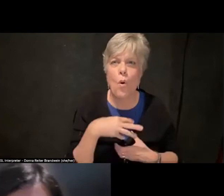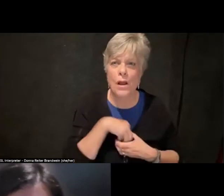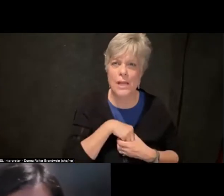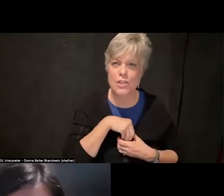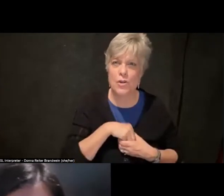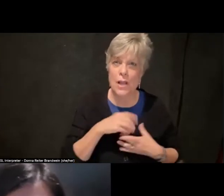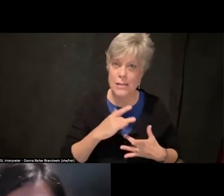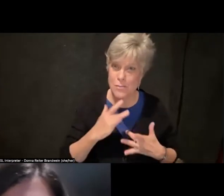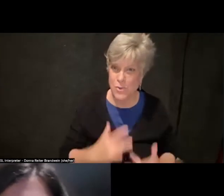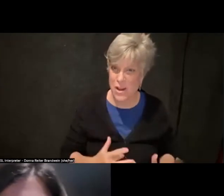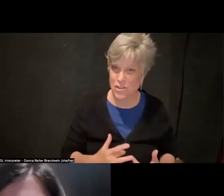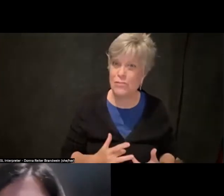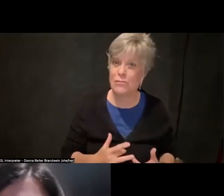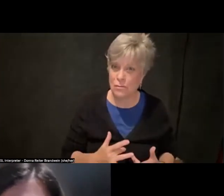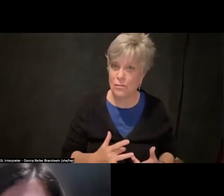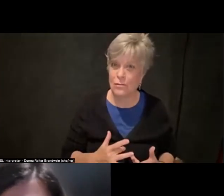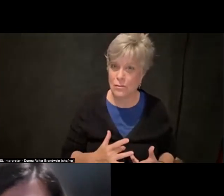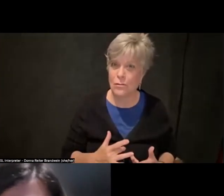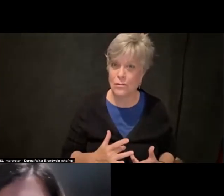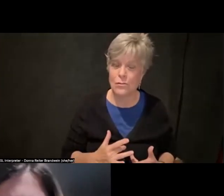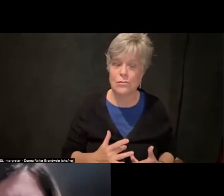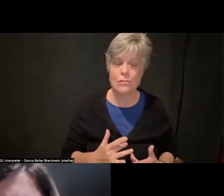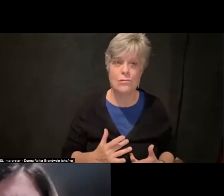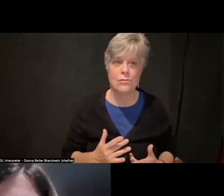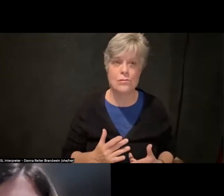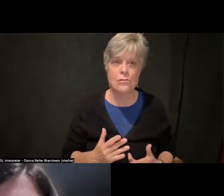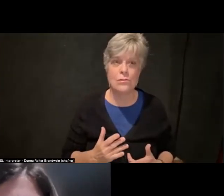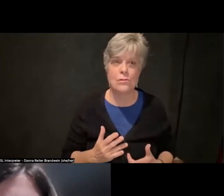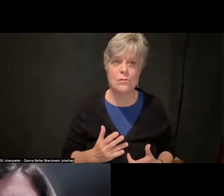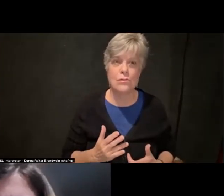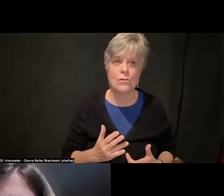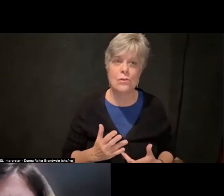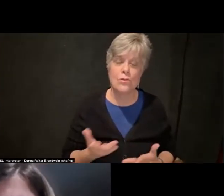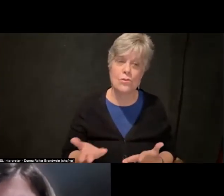So some of it can be giving people permission